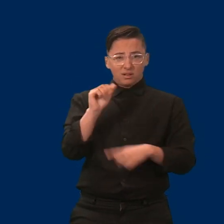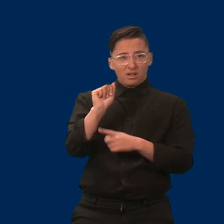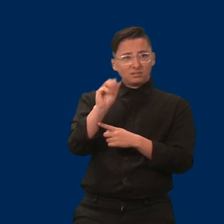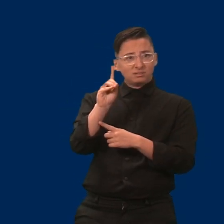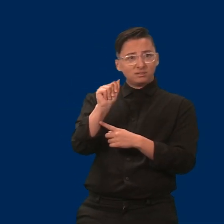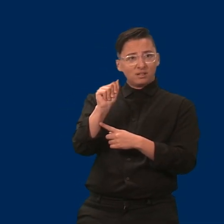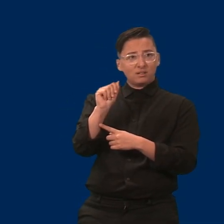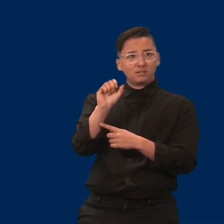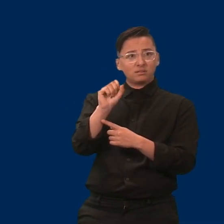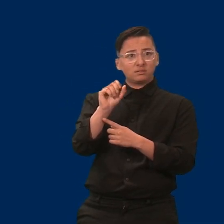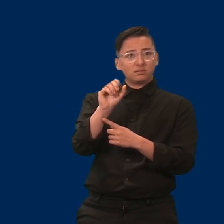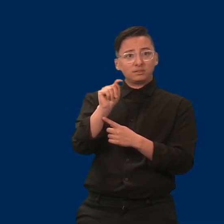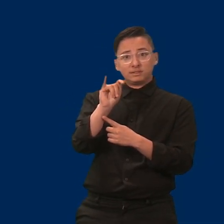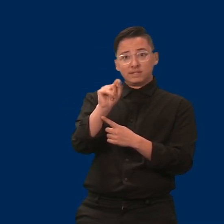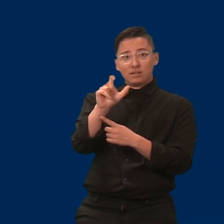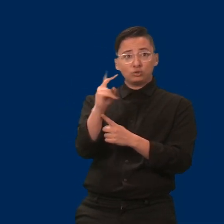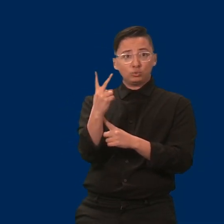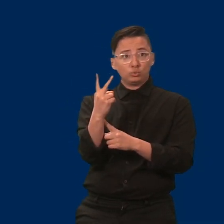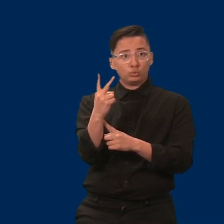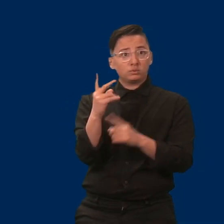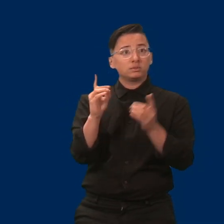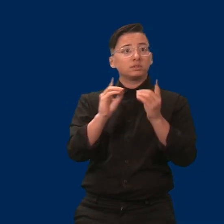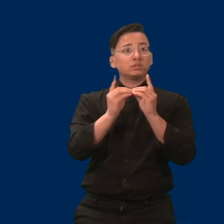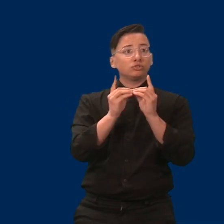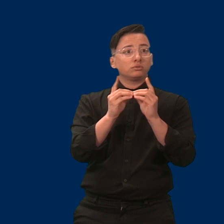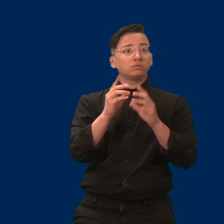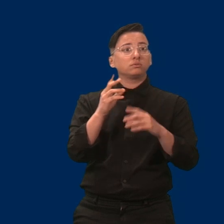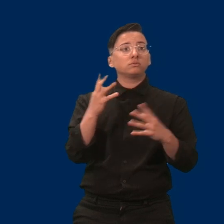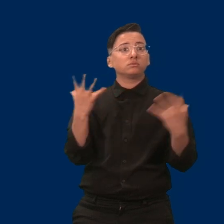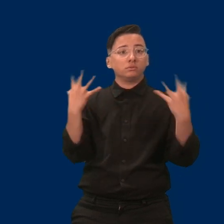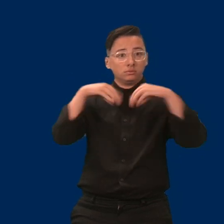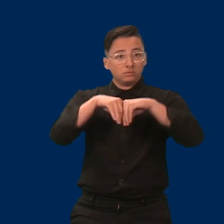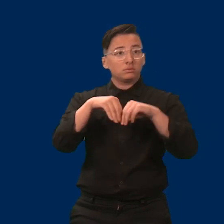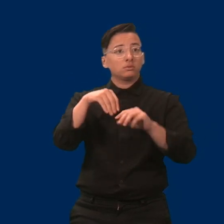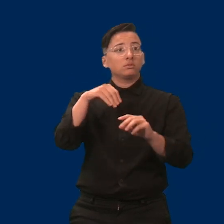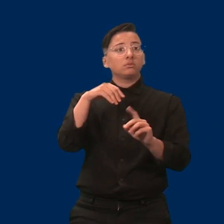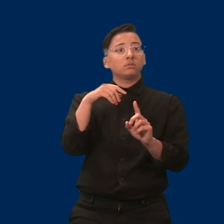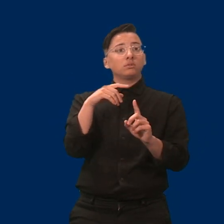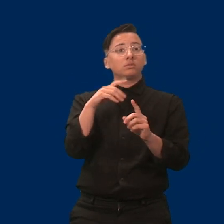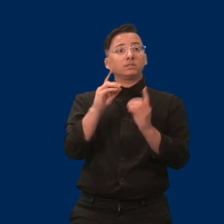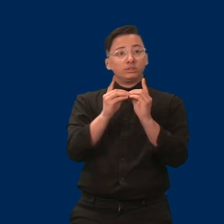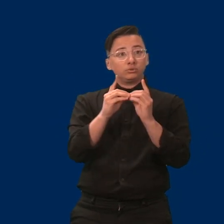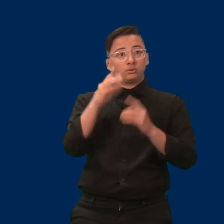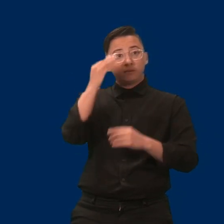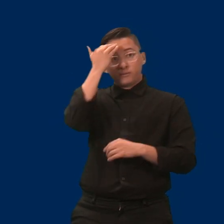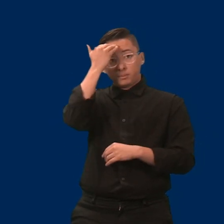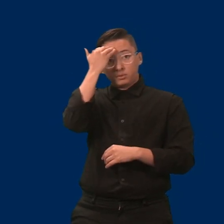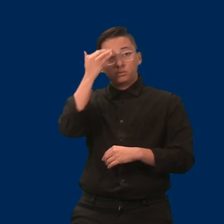digital accessibility inclusion, disability awareness, cultural competence, and the other trainings required in the bill.